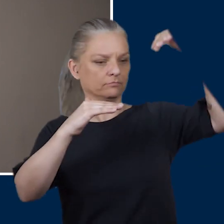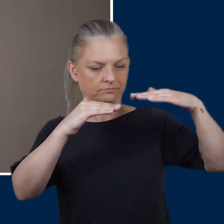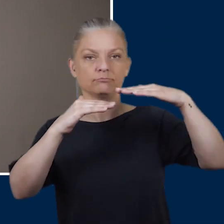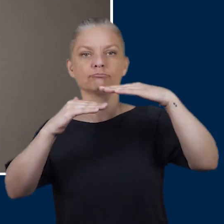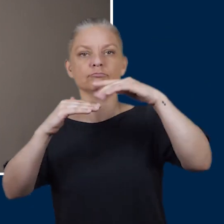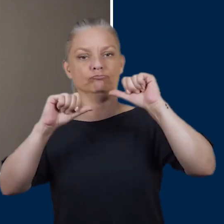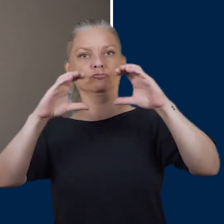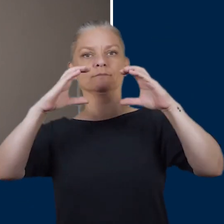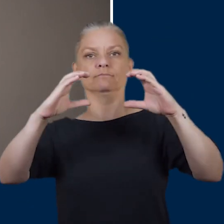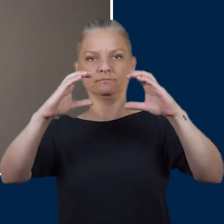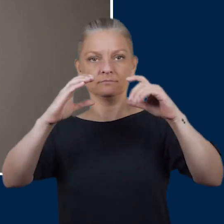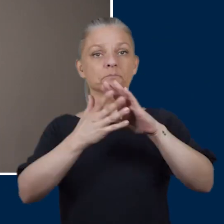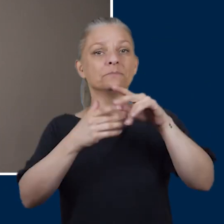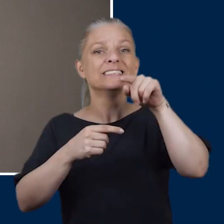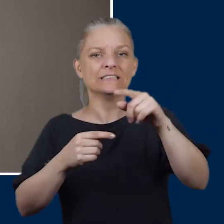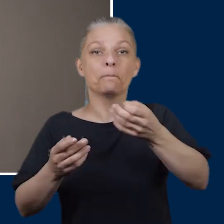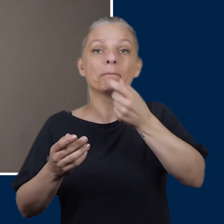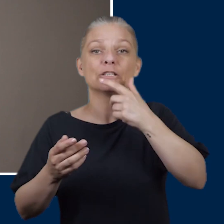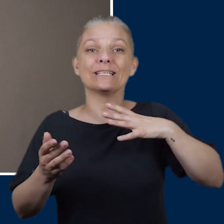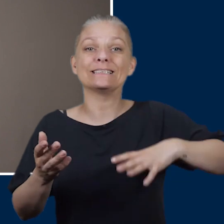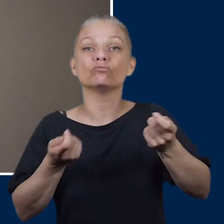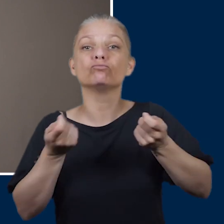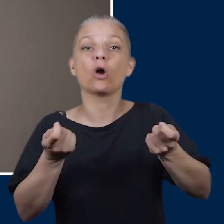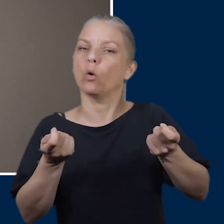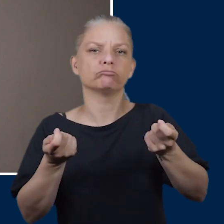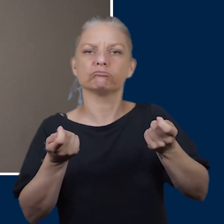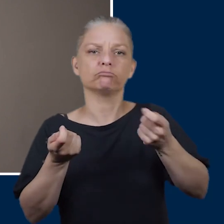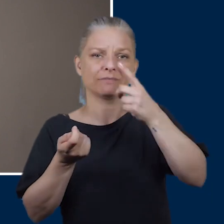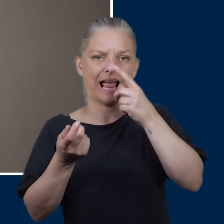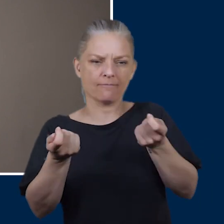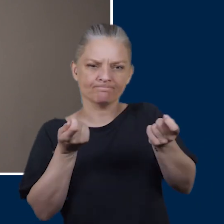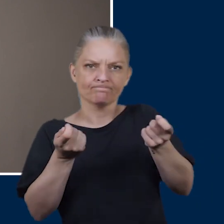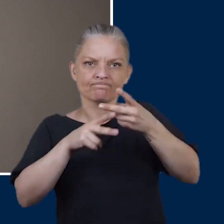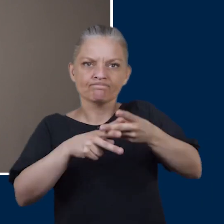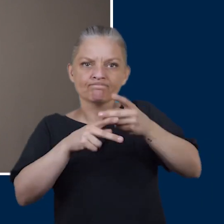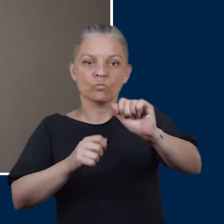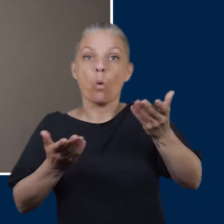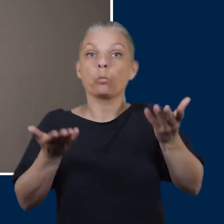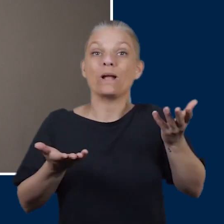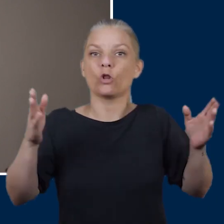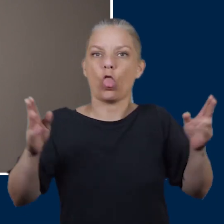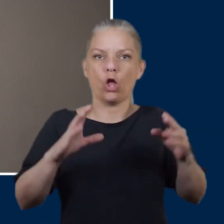require medication to control your diabetes if you can maintain the weight loss. That shows